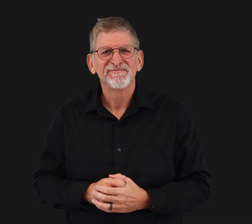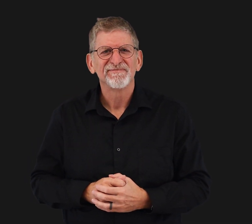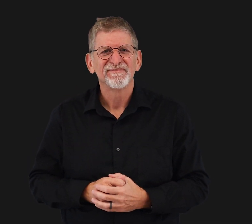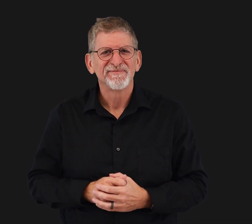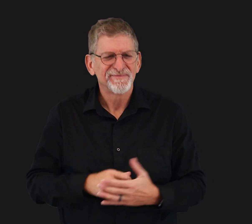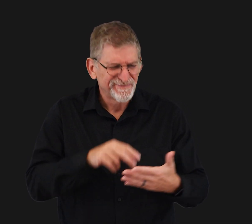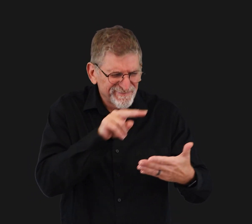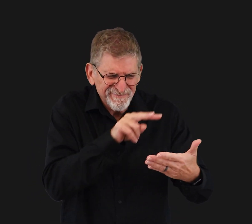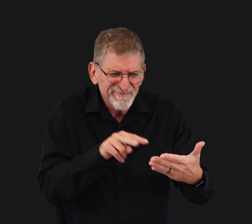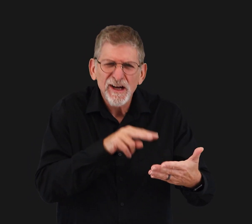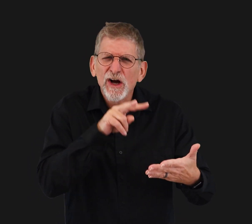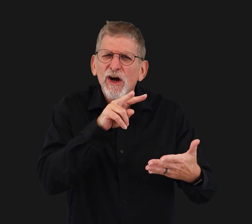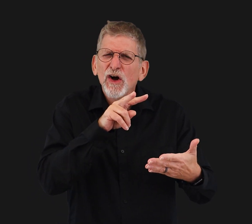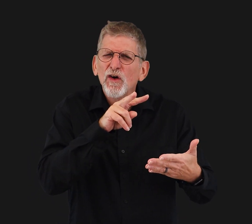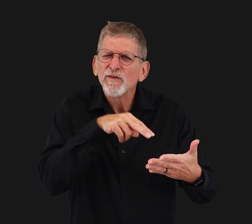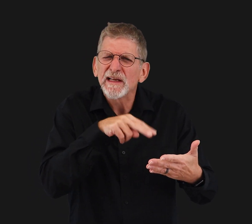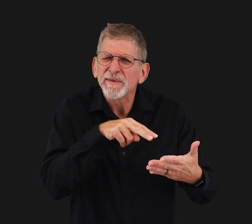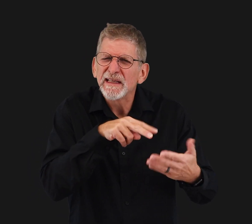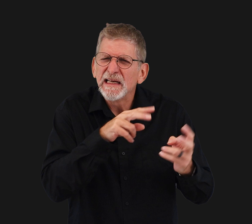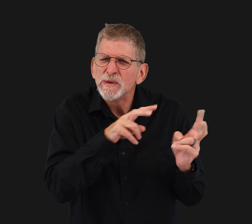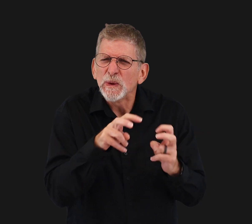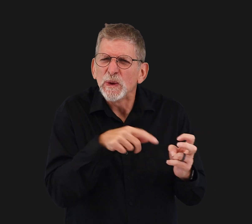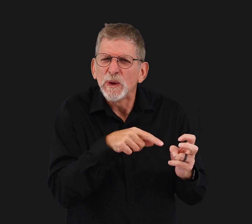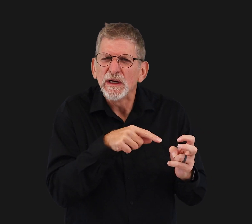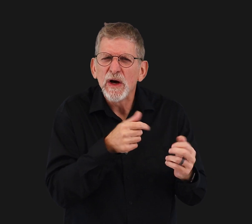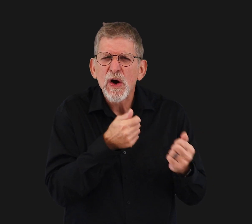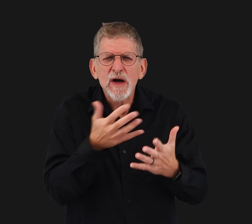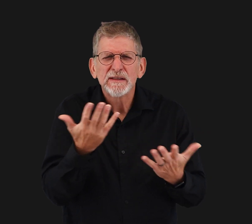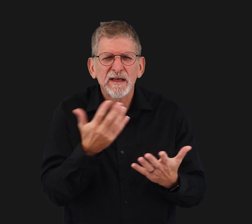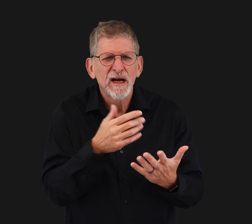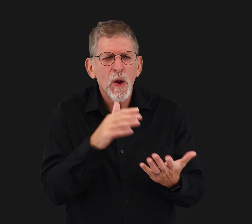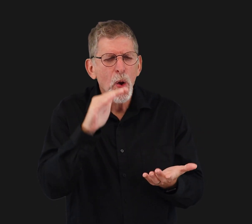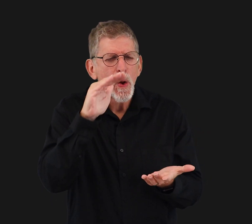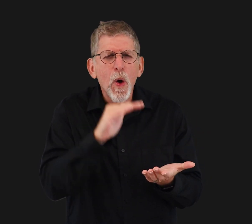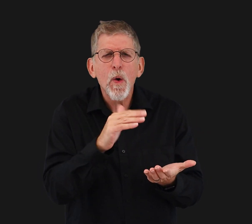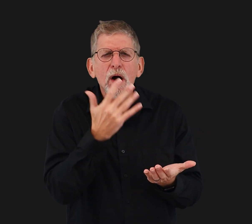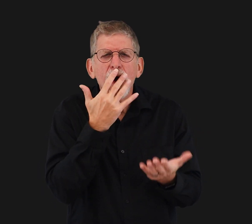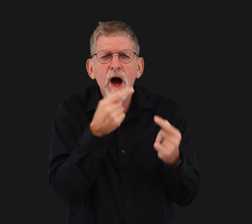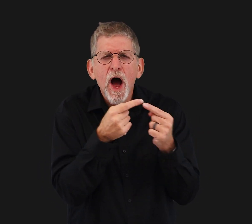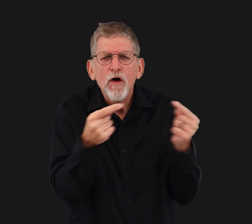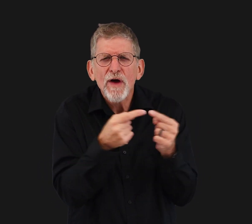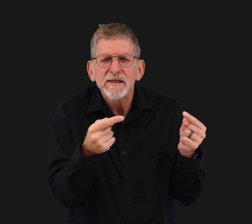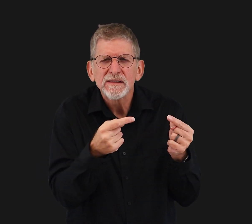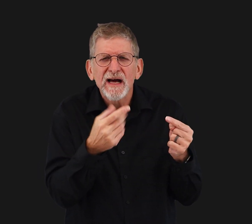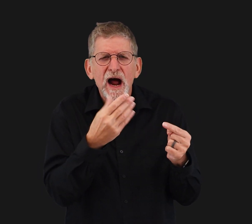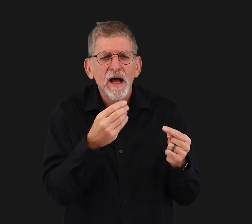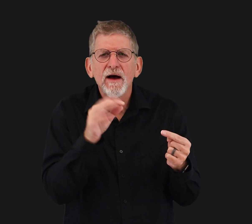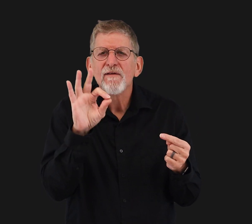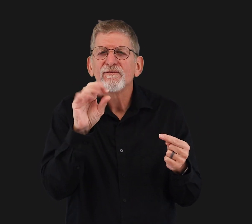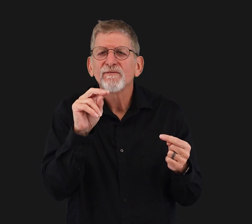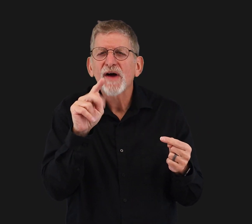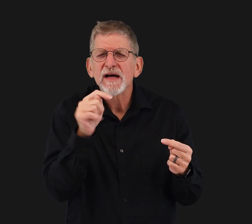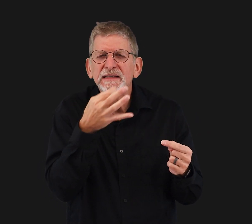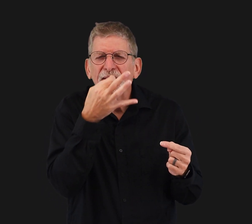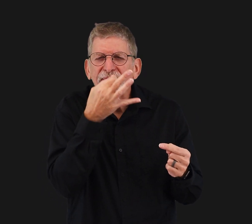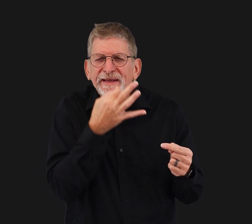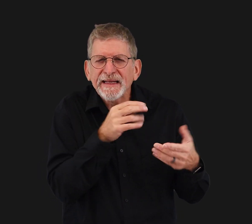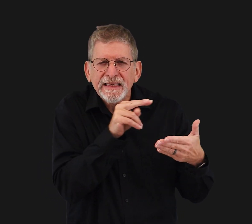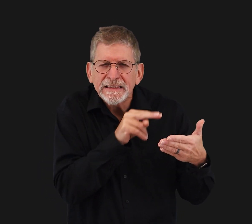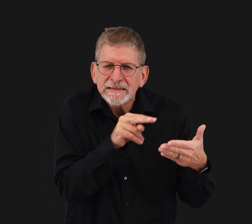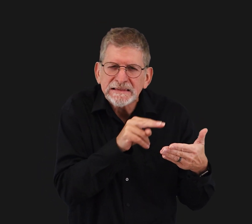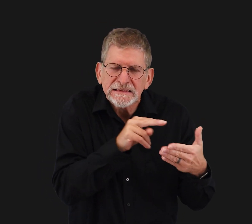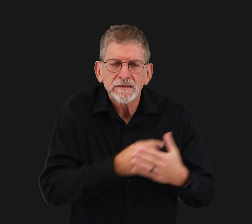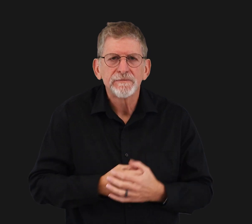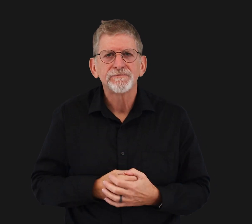◦ readability issues caused by low contrast and thin fonts